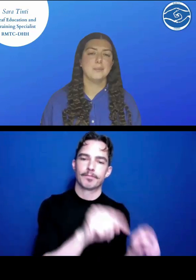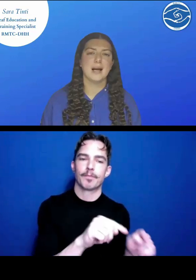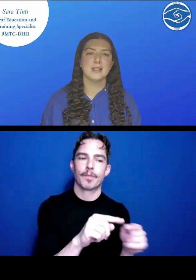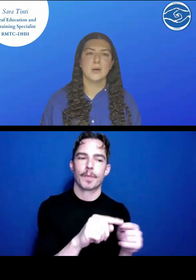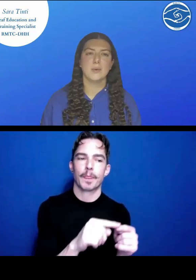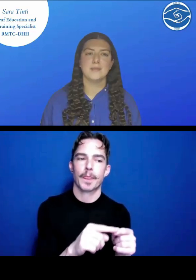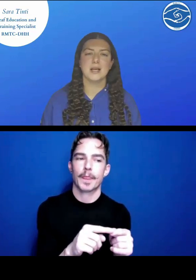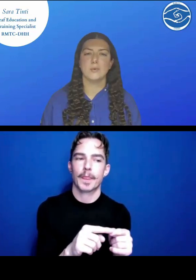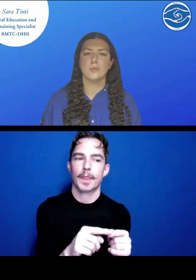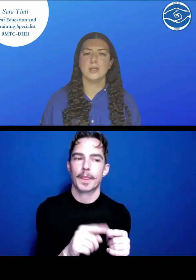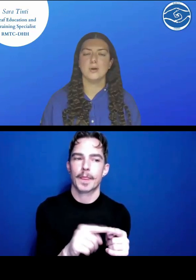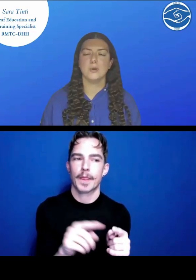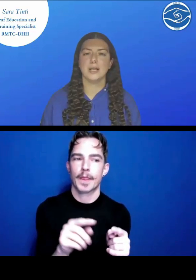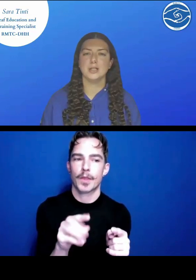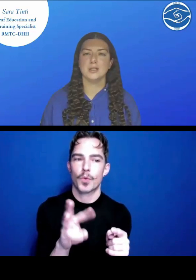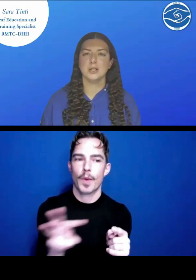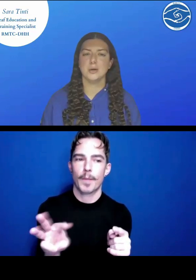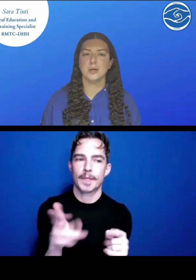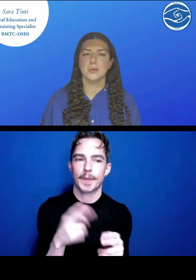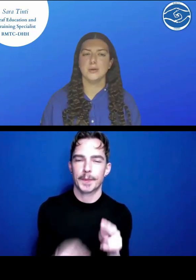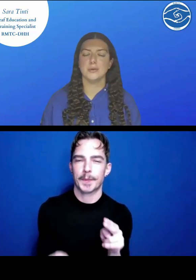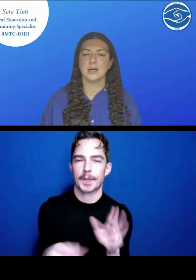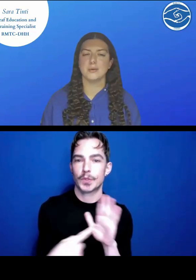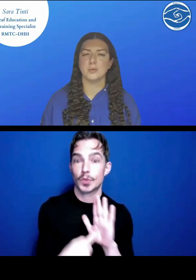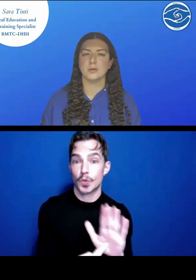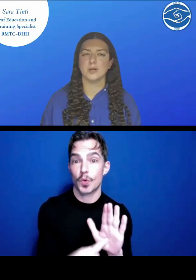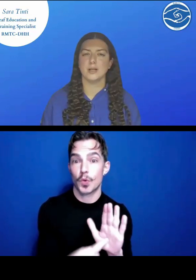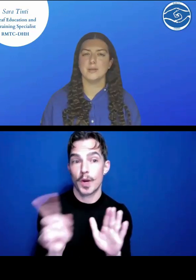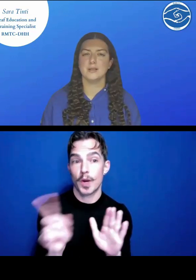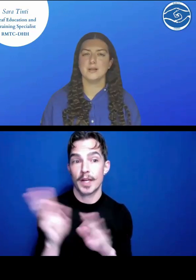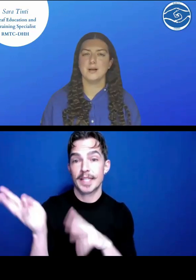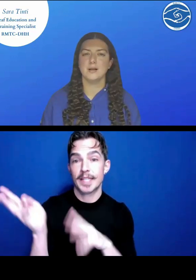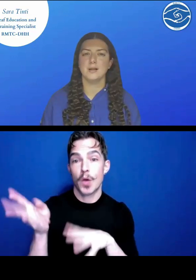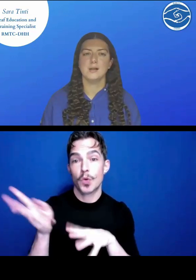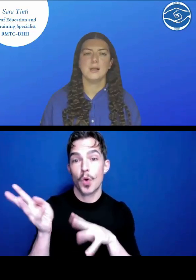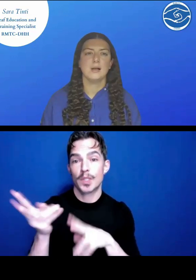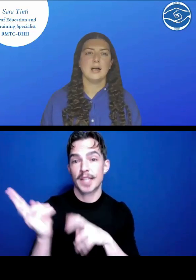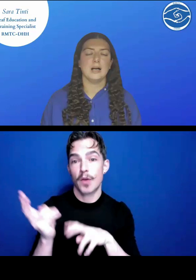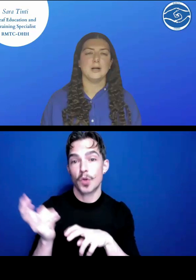to head back to our website real quick just to show you where those downloadable documents are